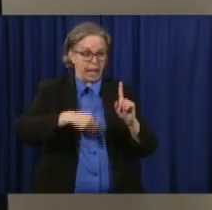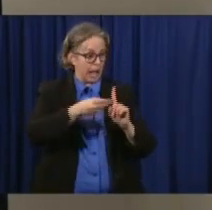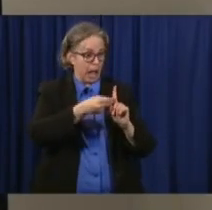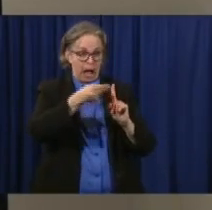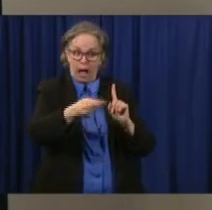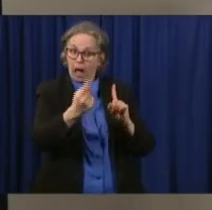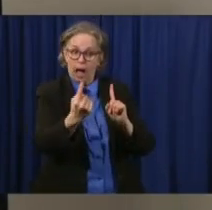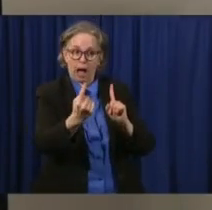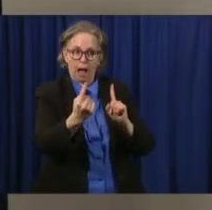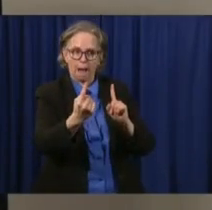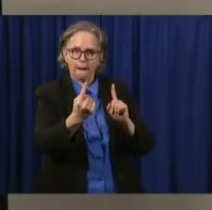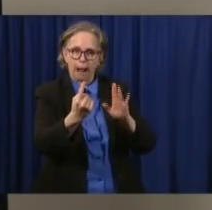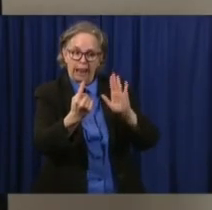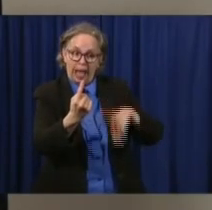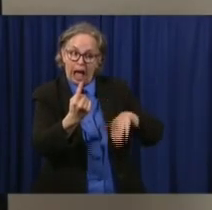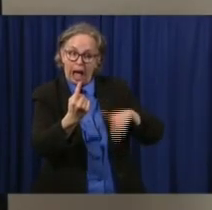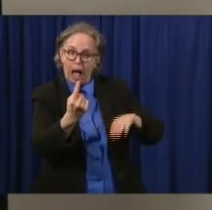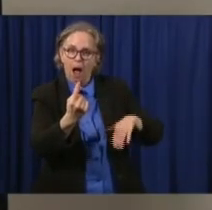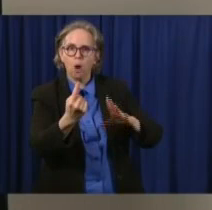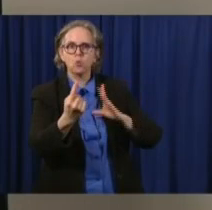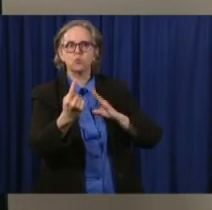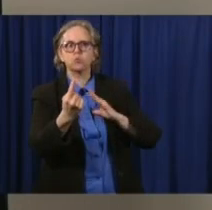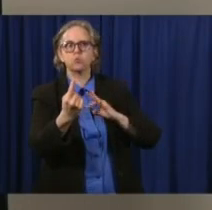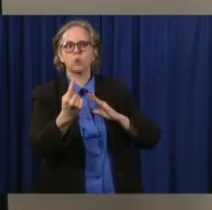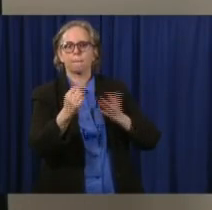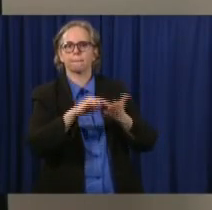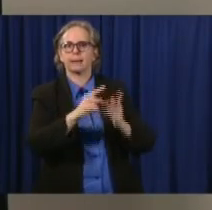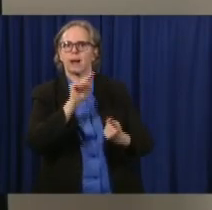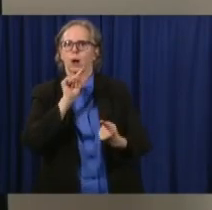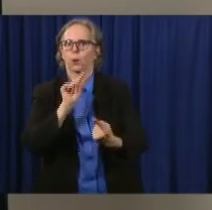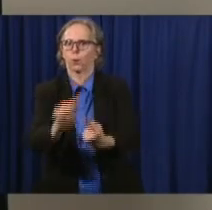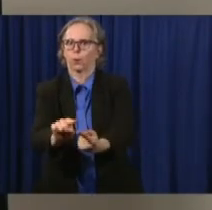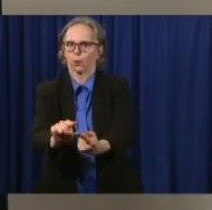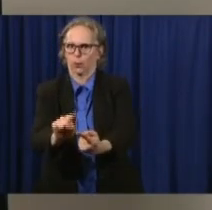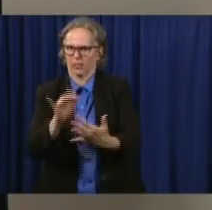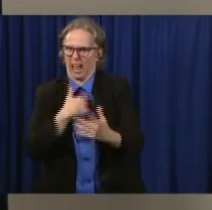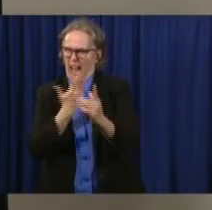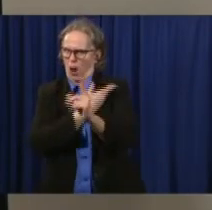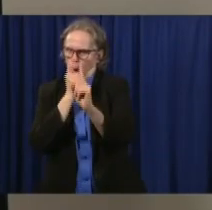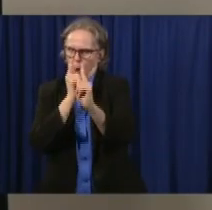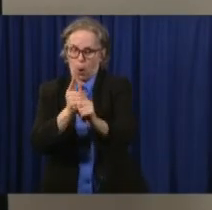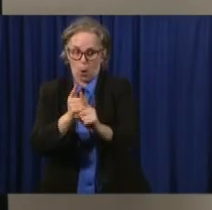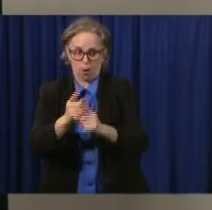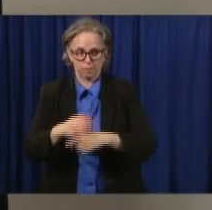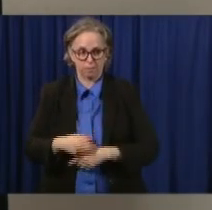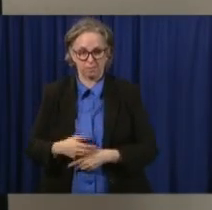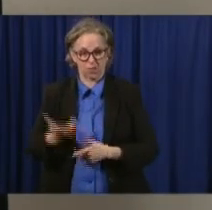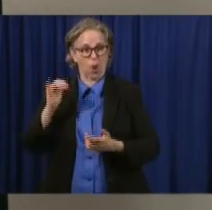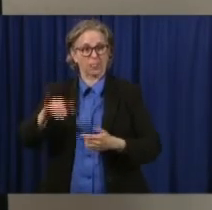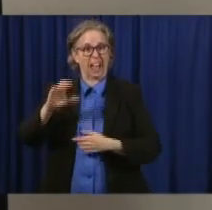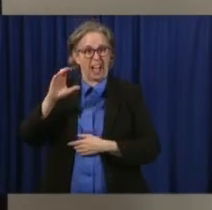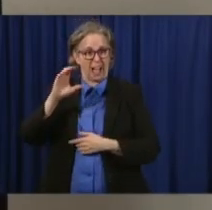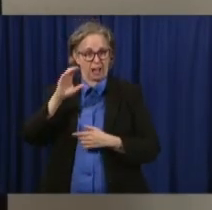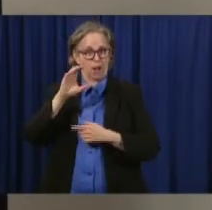WHAT WE REALLY WANT IS IT FOR IT TO BE LESS THAN 1 BECAUSE THAT IS WHEN THE VIRUS STARTS TO GO.